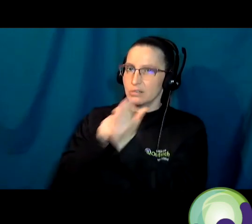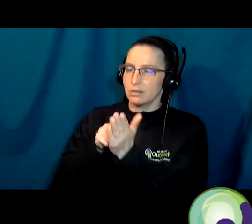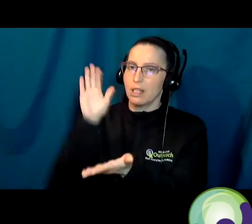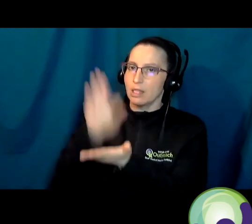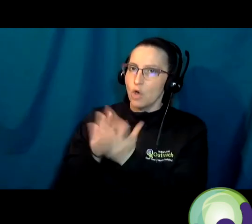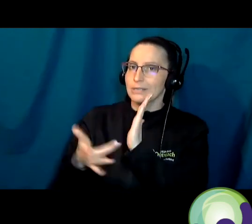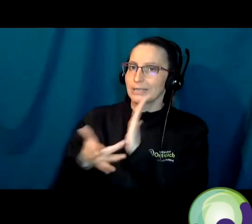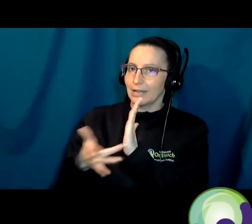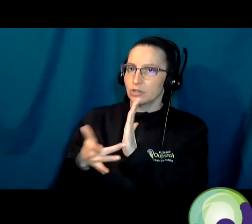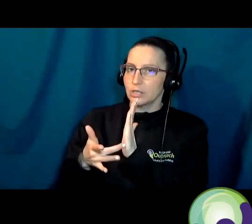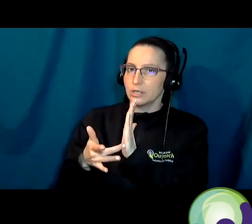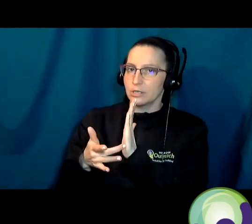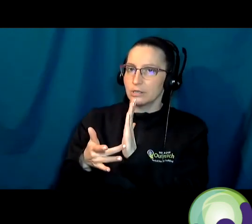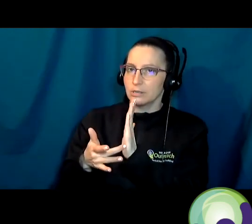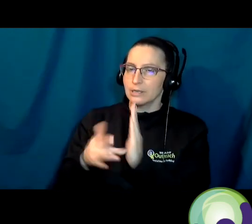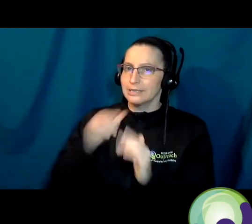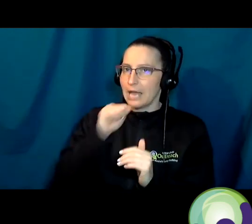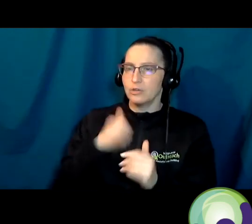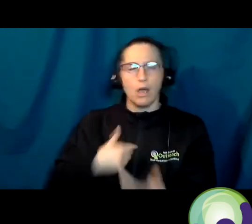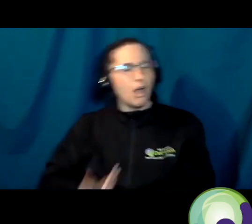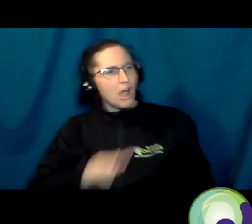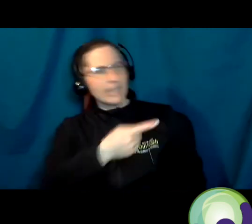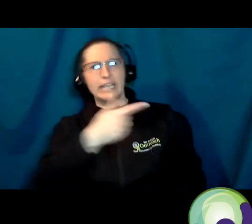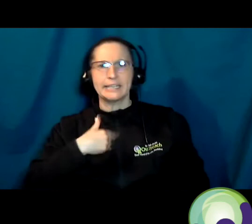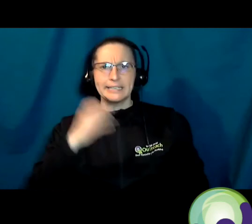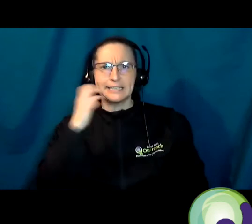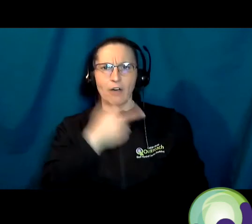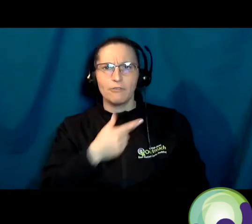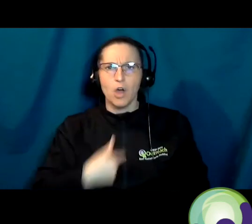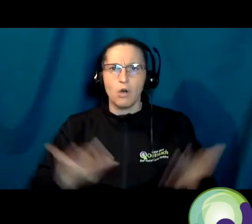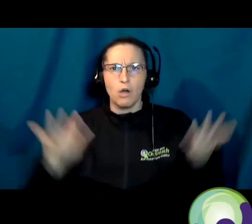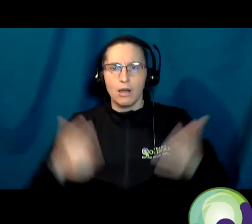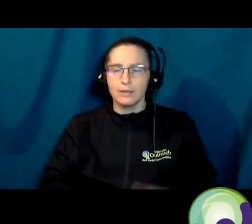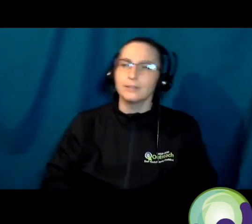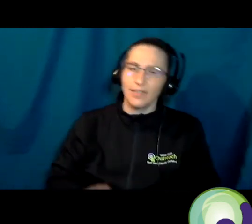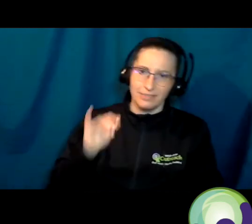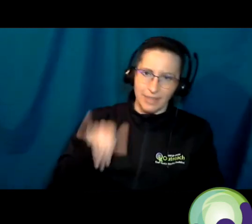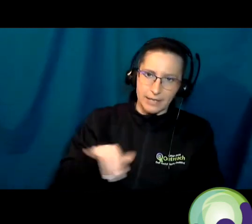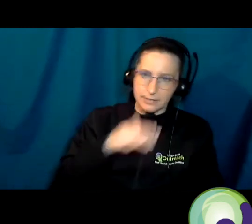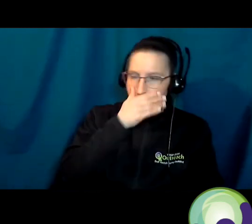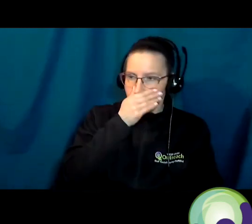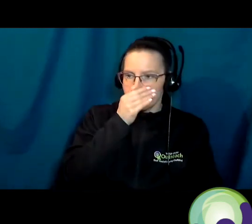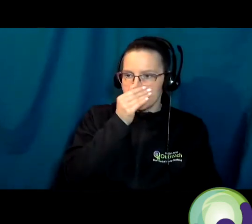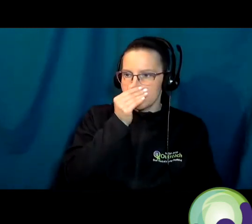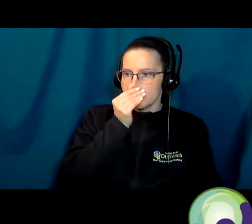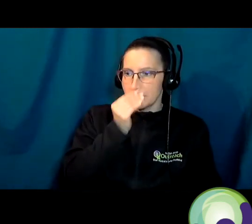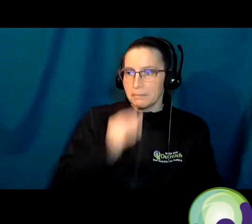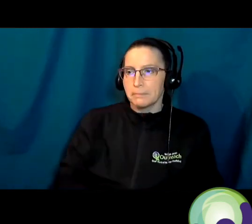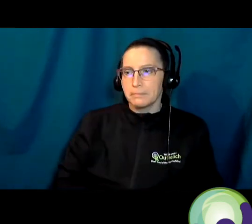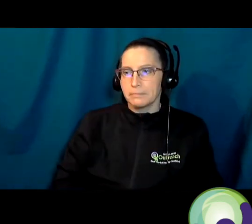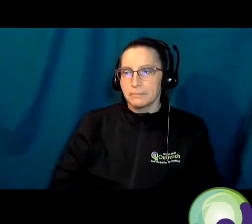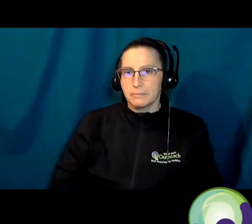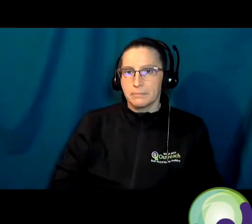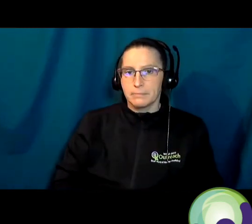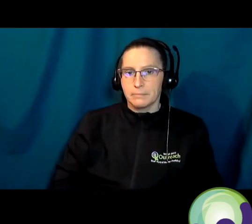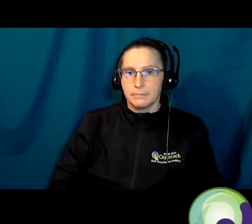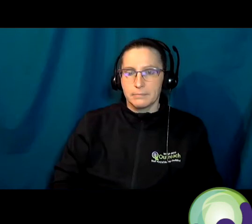not to confuse anyone. Sure. is an appropriate use of a particular tool like a cell phone.